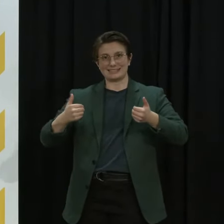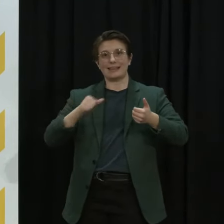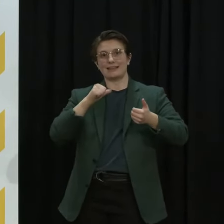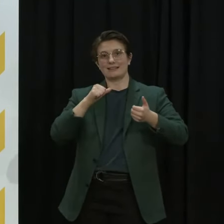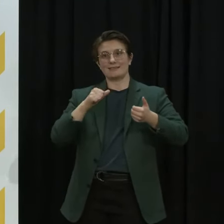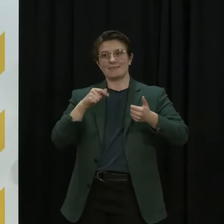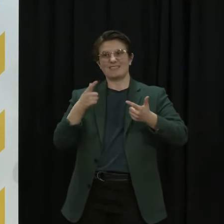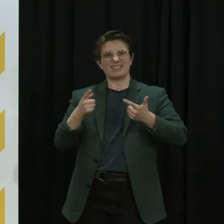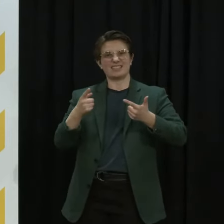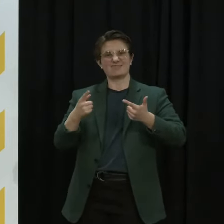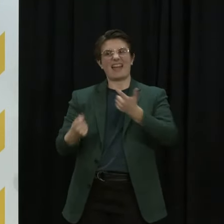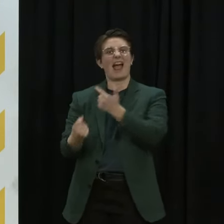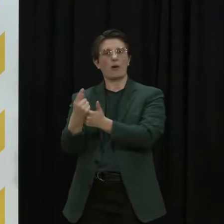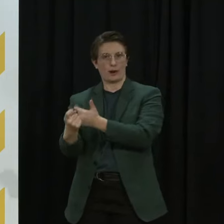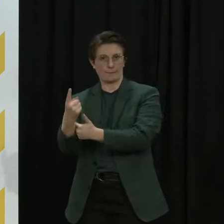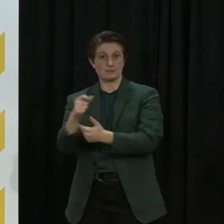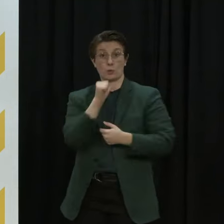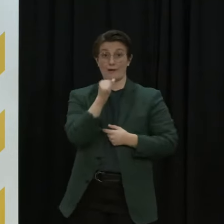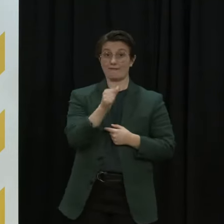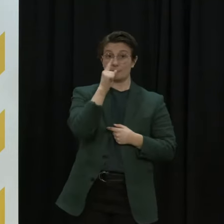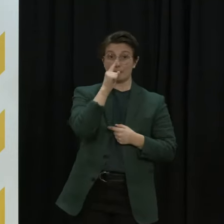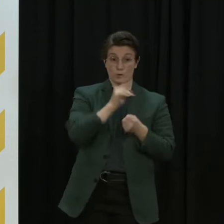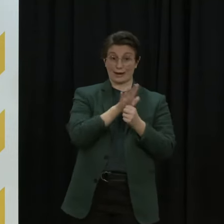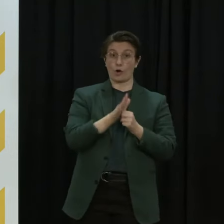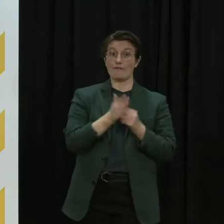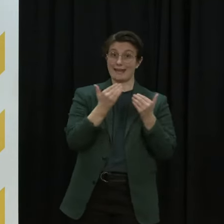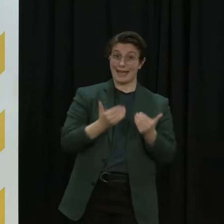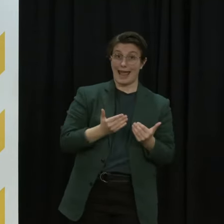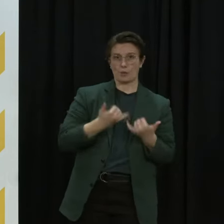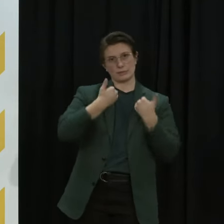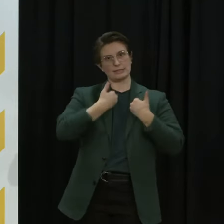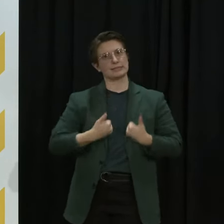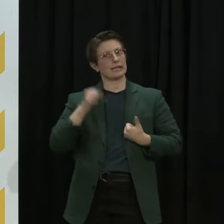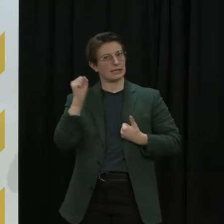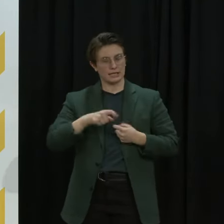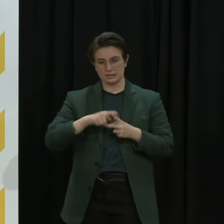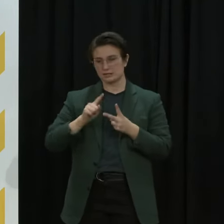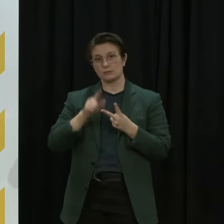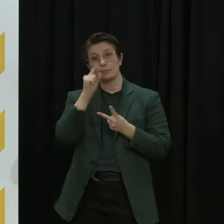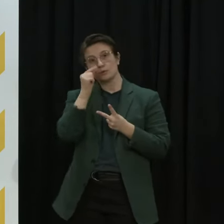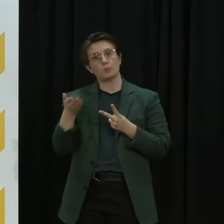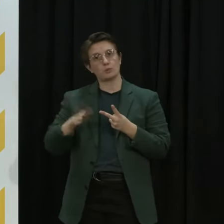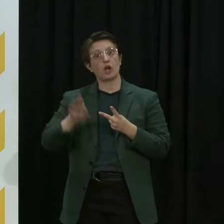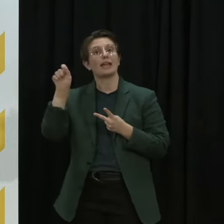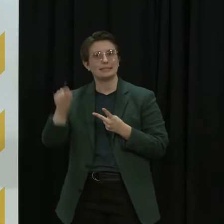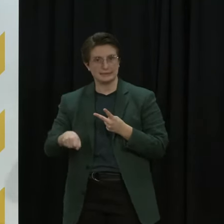There is a, with vaccination, we can disconnect infection